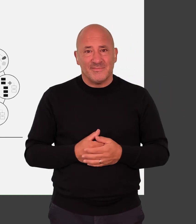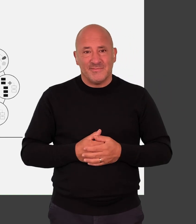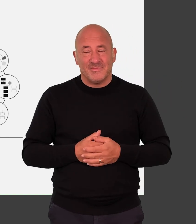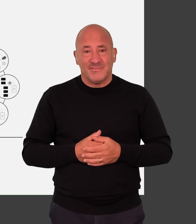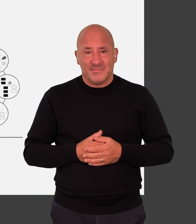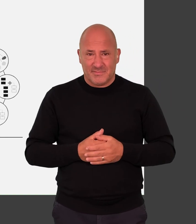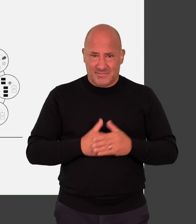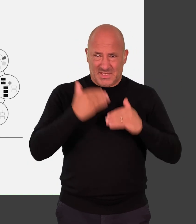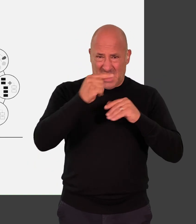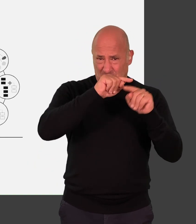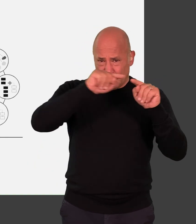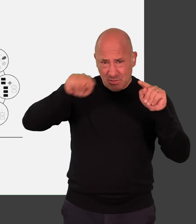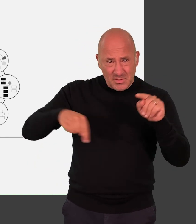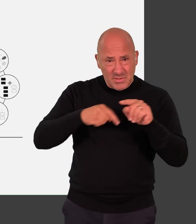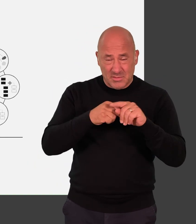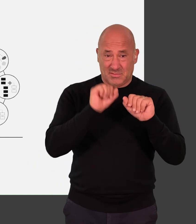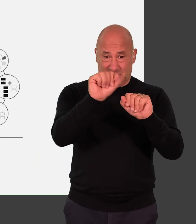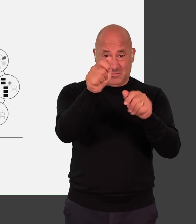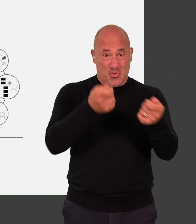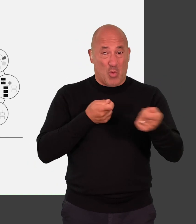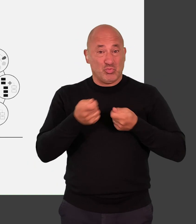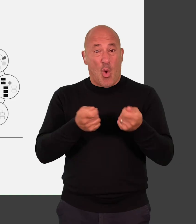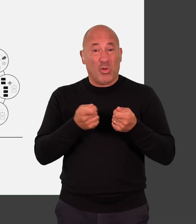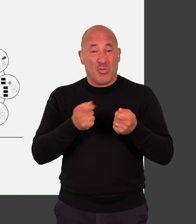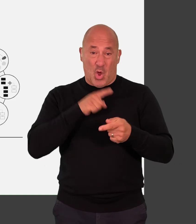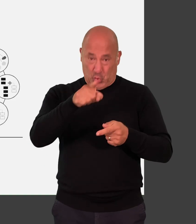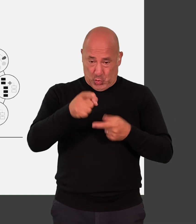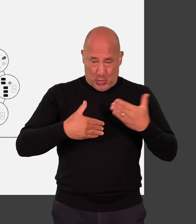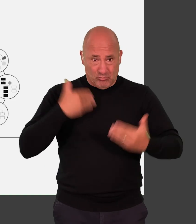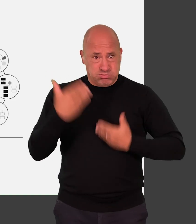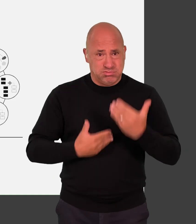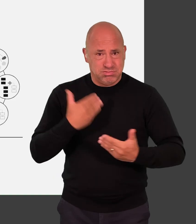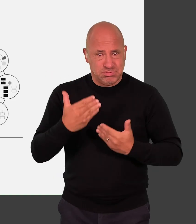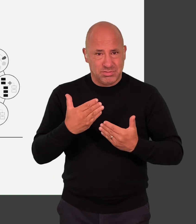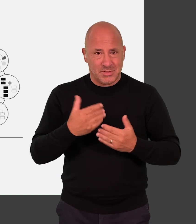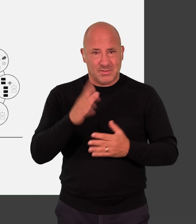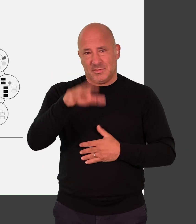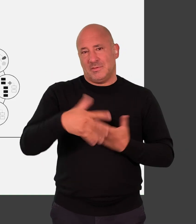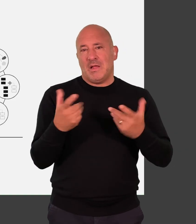All stages are under the control of the person as they are the driver.